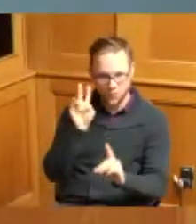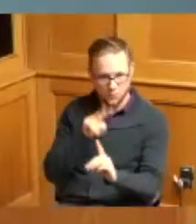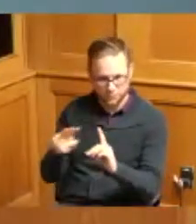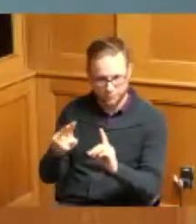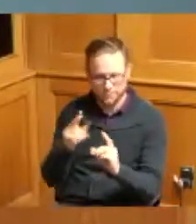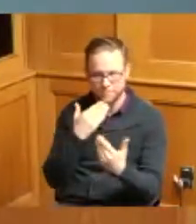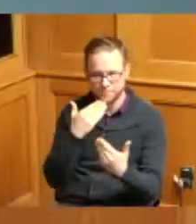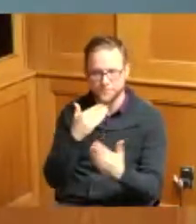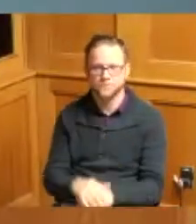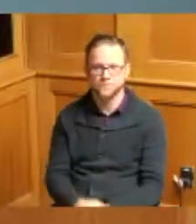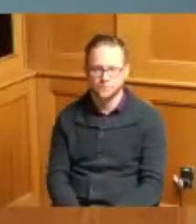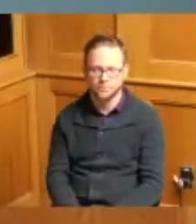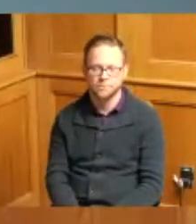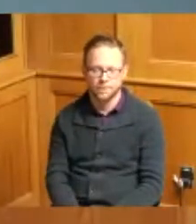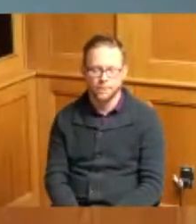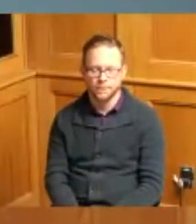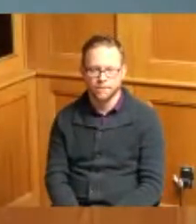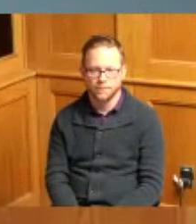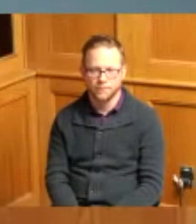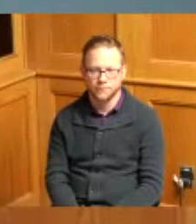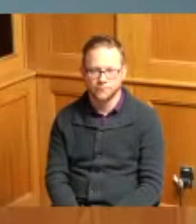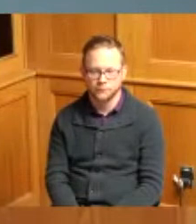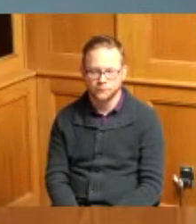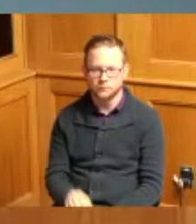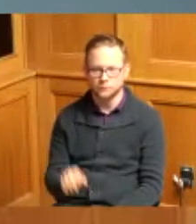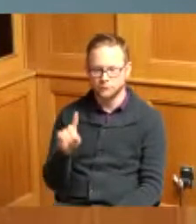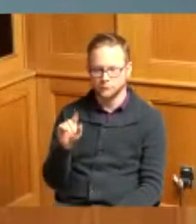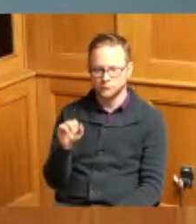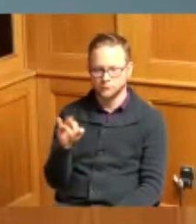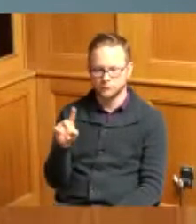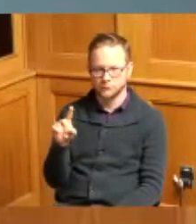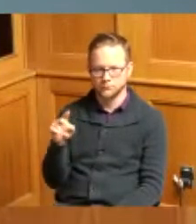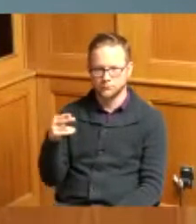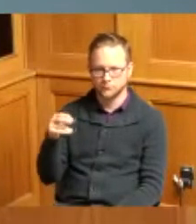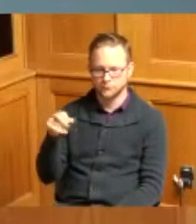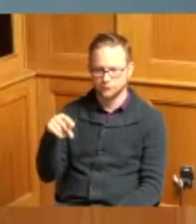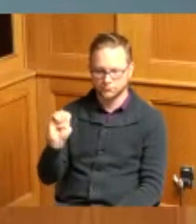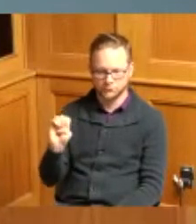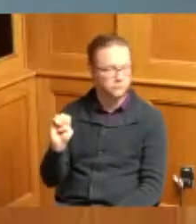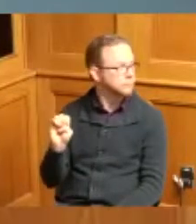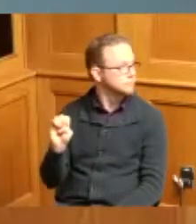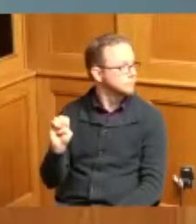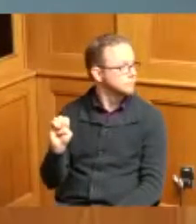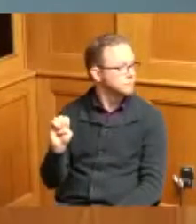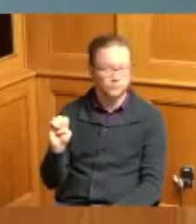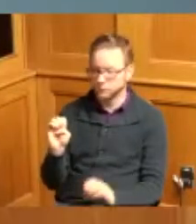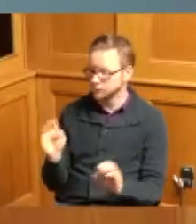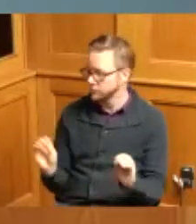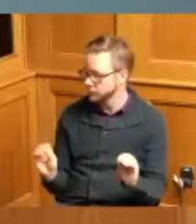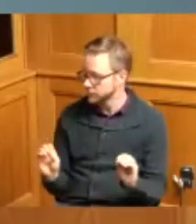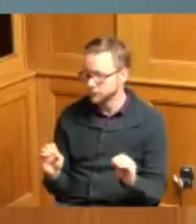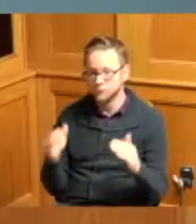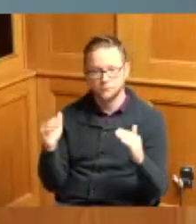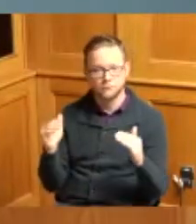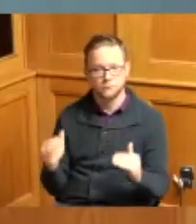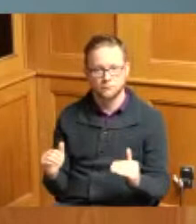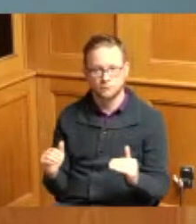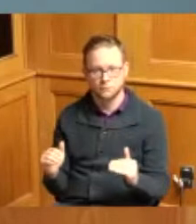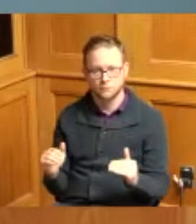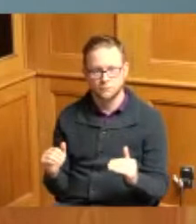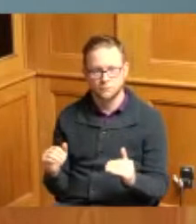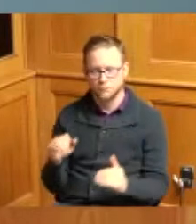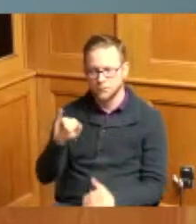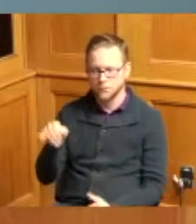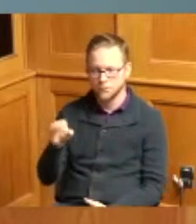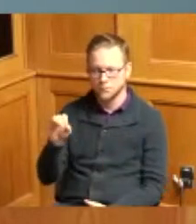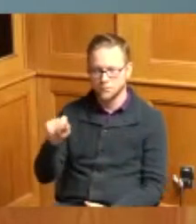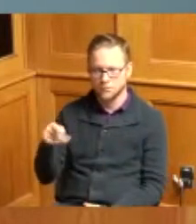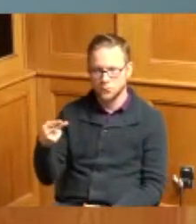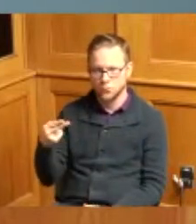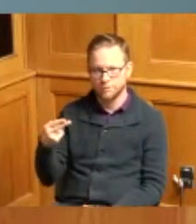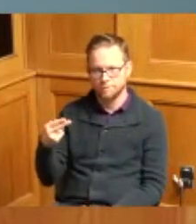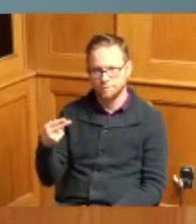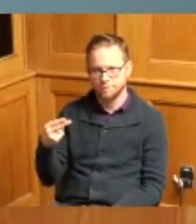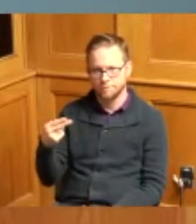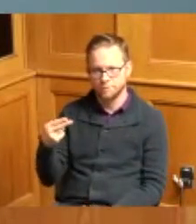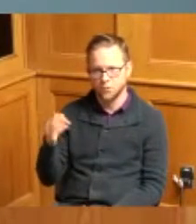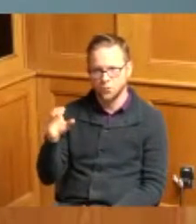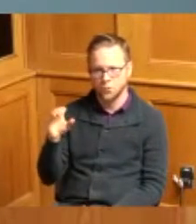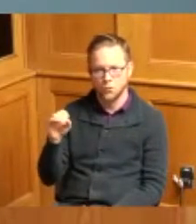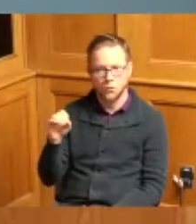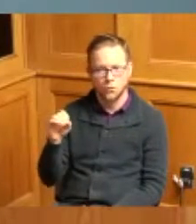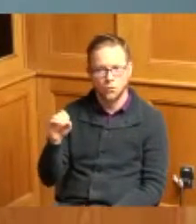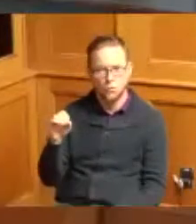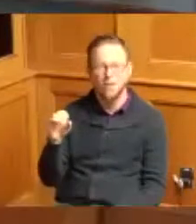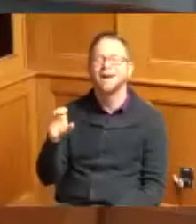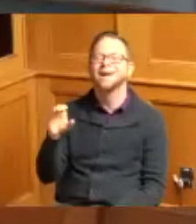representing Symmes Township David hope no okay now okay so Joseph Corey Carey okay